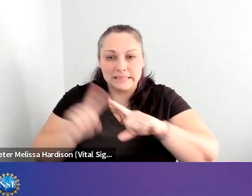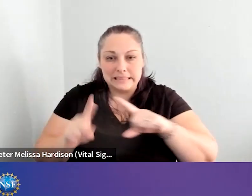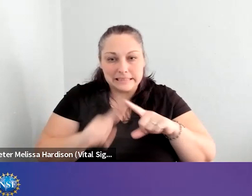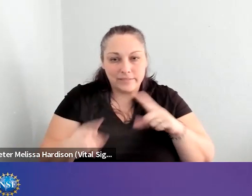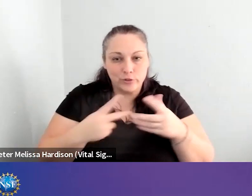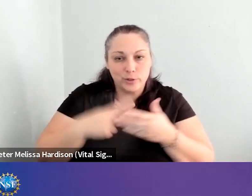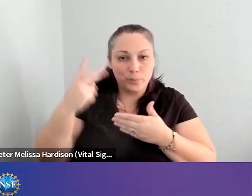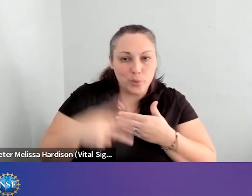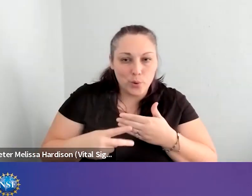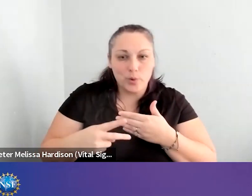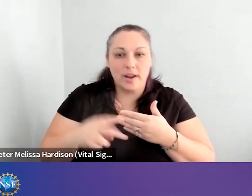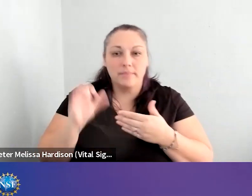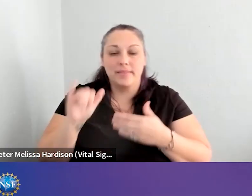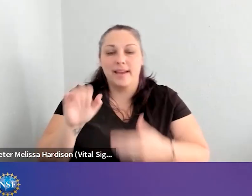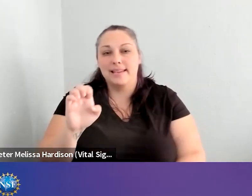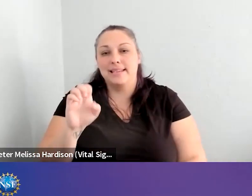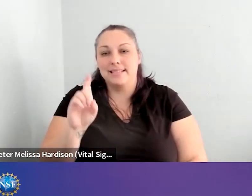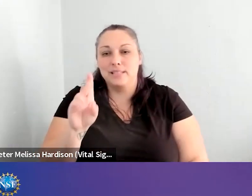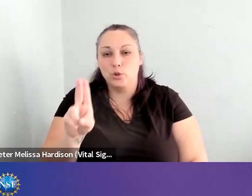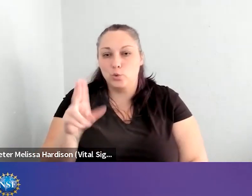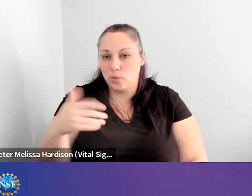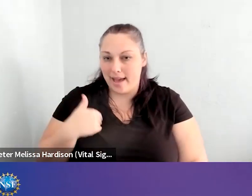that EDU has for people to apply to.